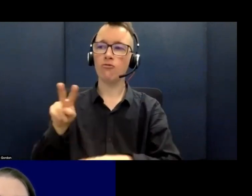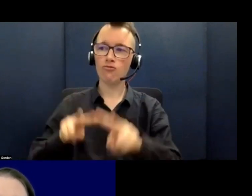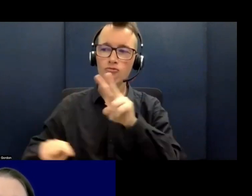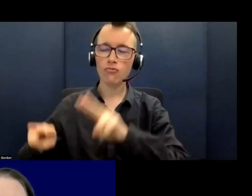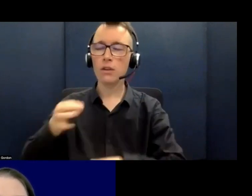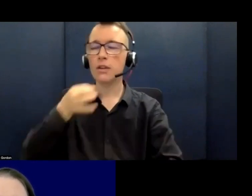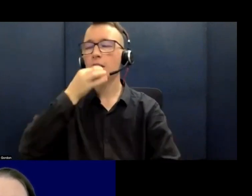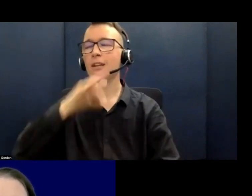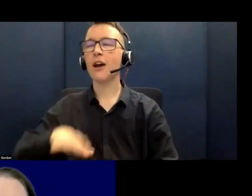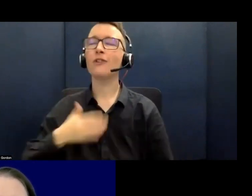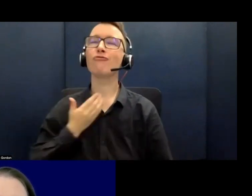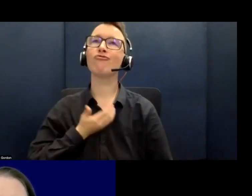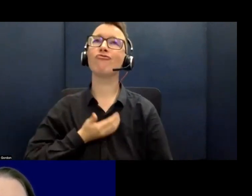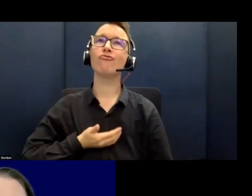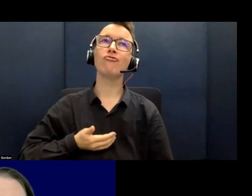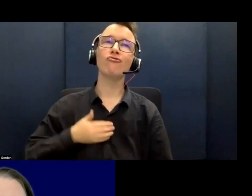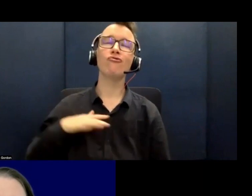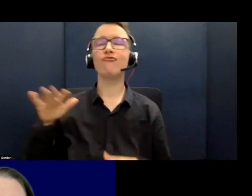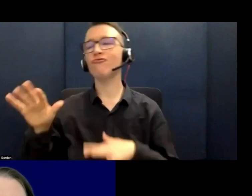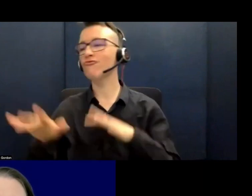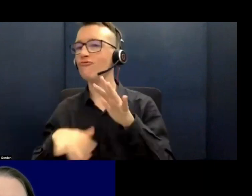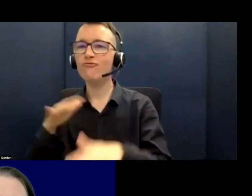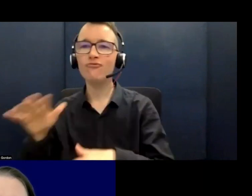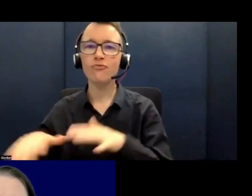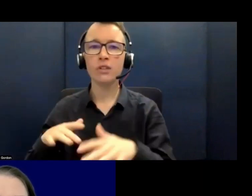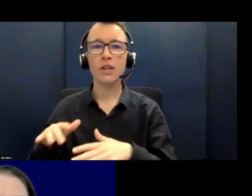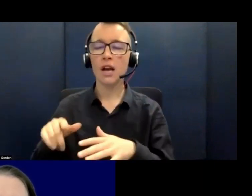or is well supported? [Natalia] Yeah I do